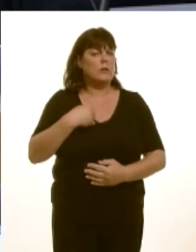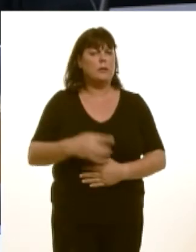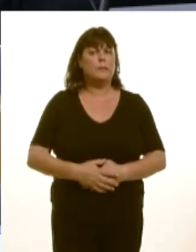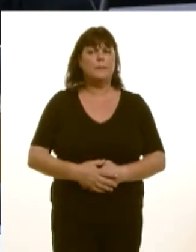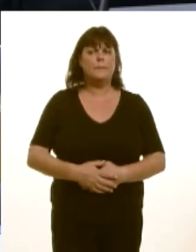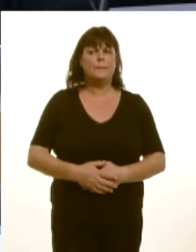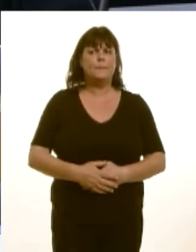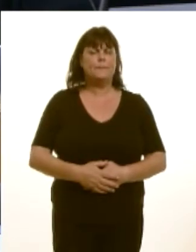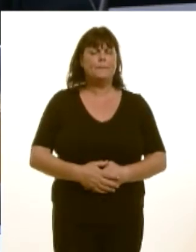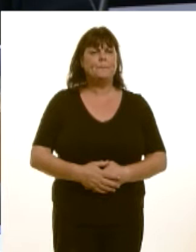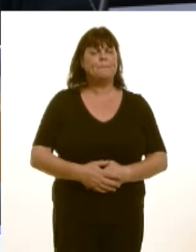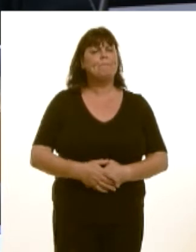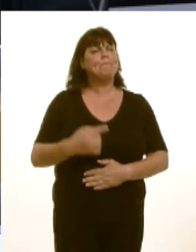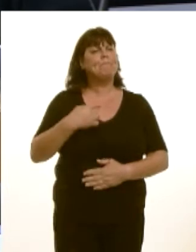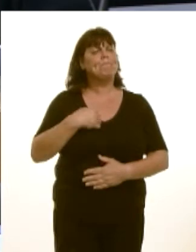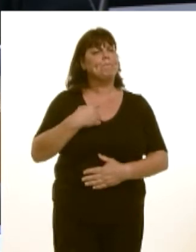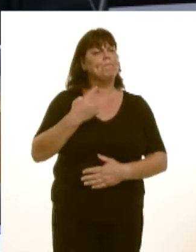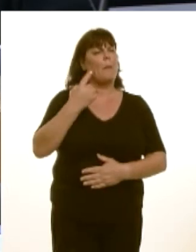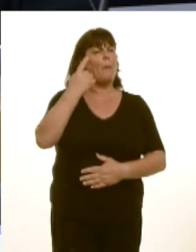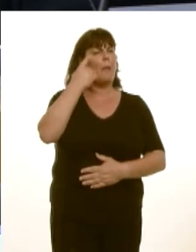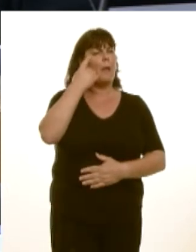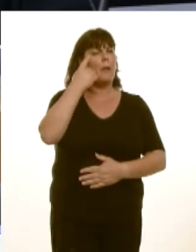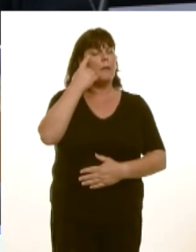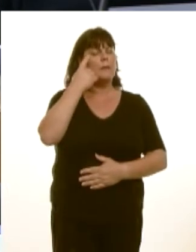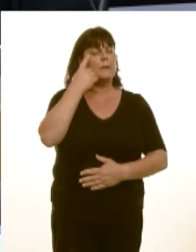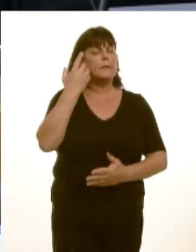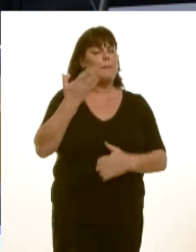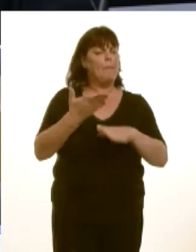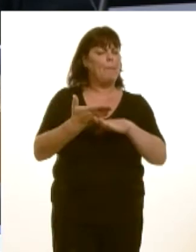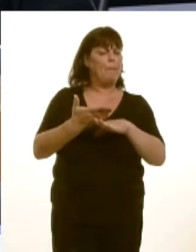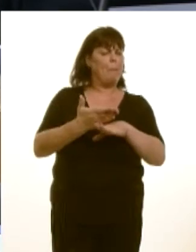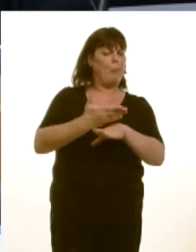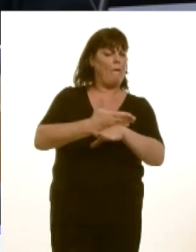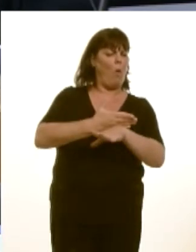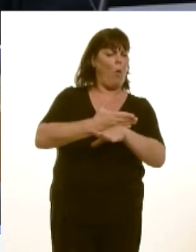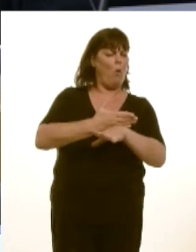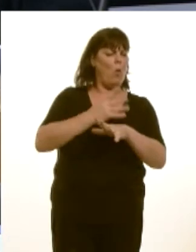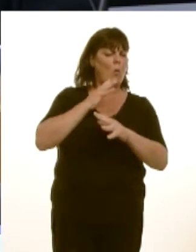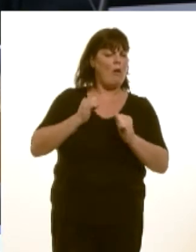that caution should be exercised when it comes to considering granting planning permission